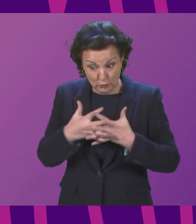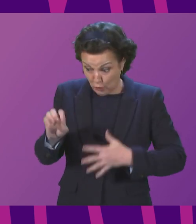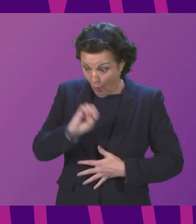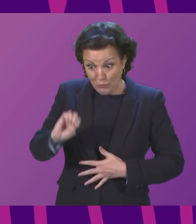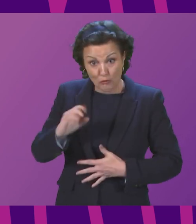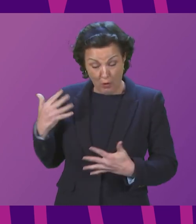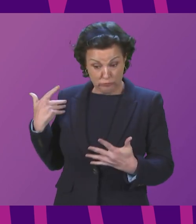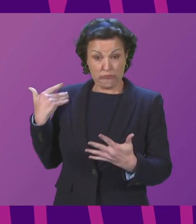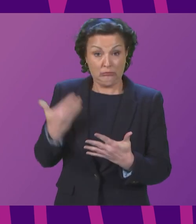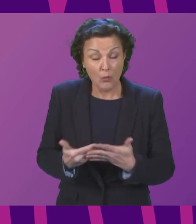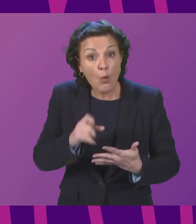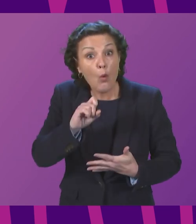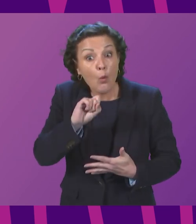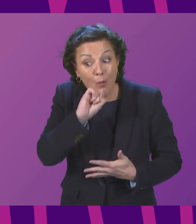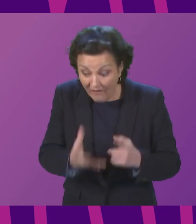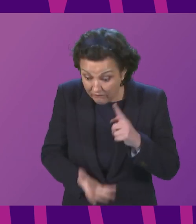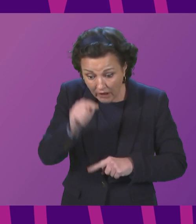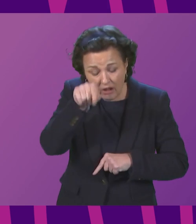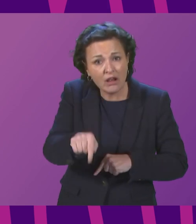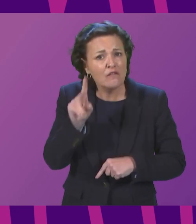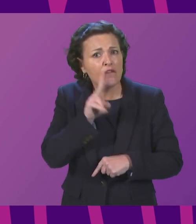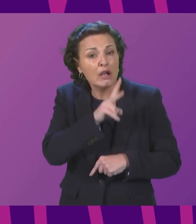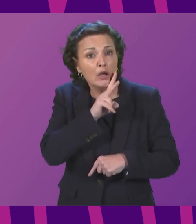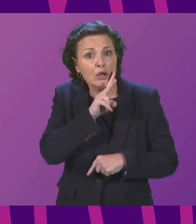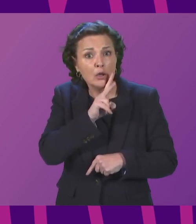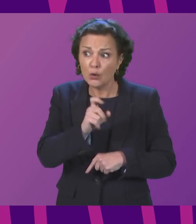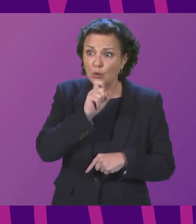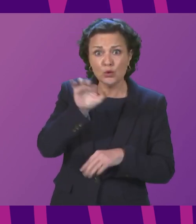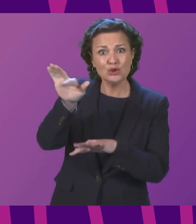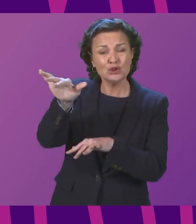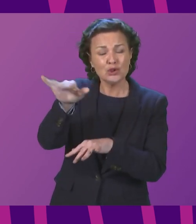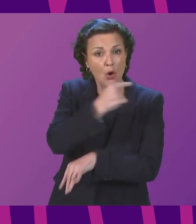will learn who is in hospital specifically because of omicron severity only on Friday,